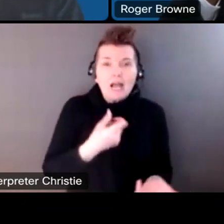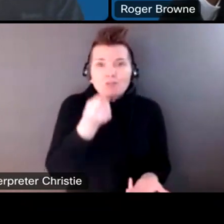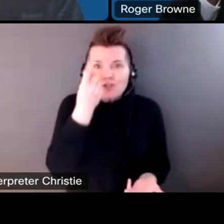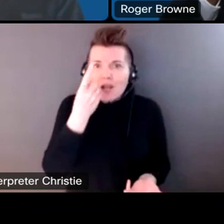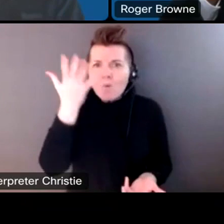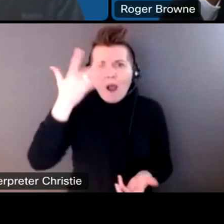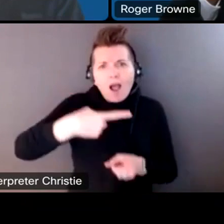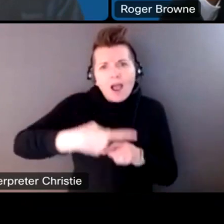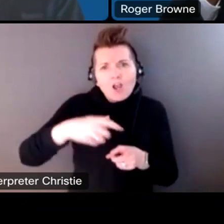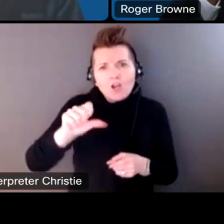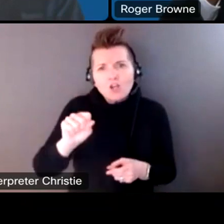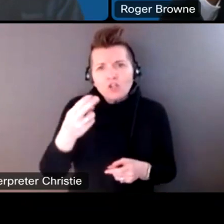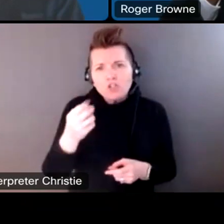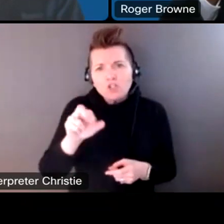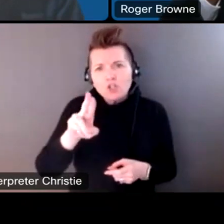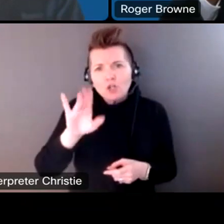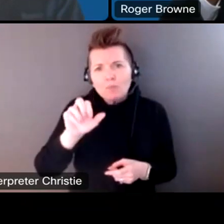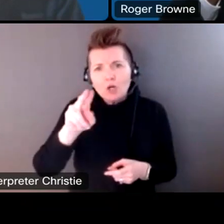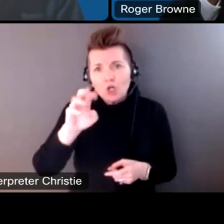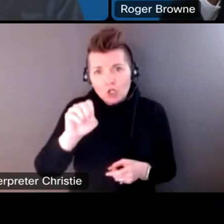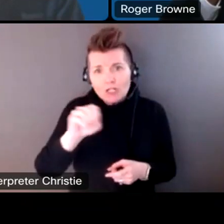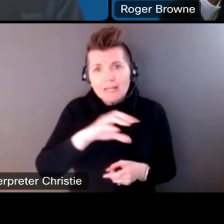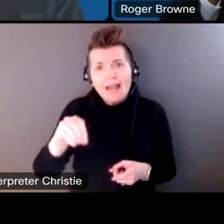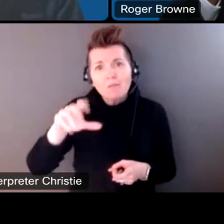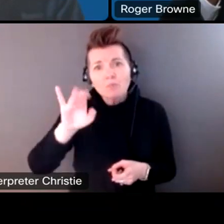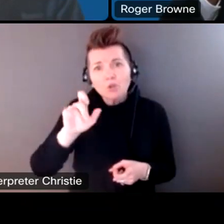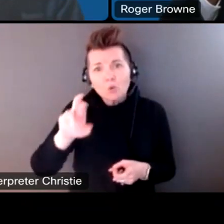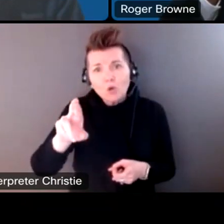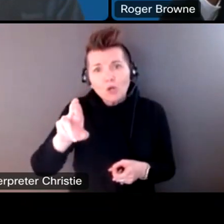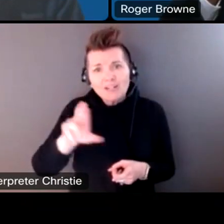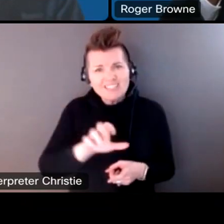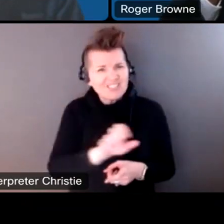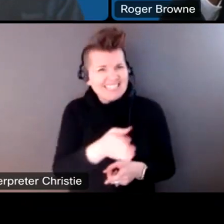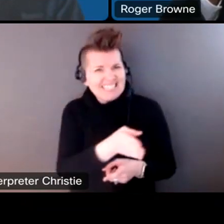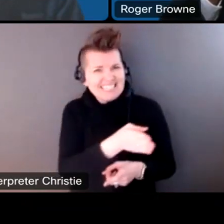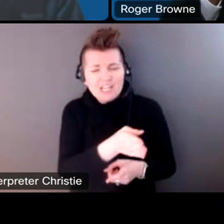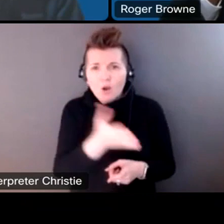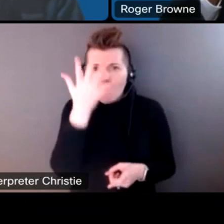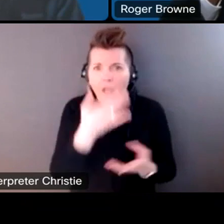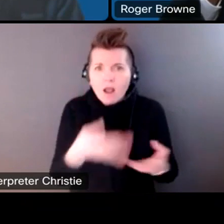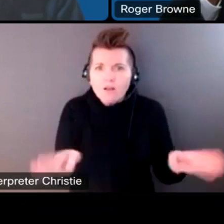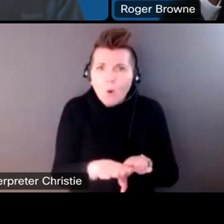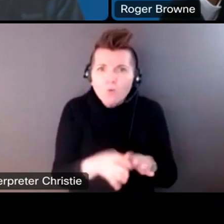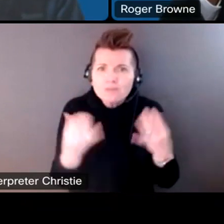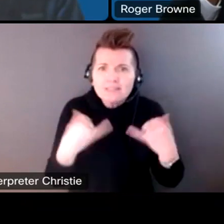just east of Sherburn on Bloor. It's utterly terrifying and there's some days where -- I'm a driver too.